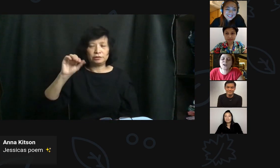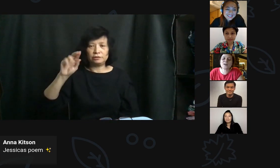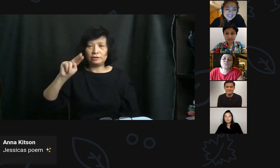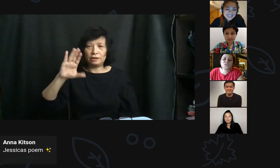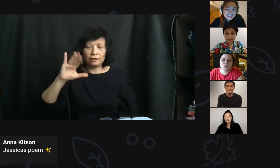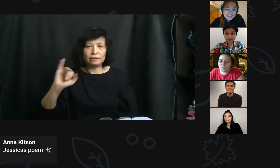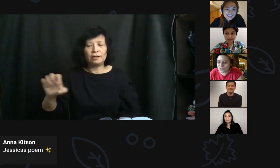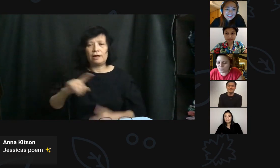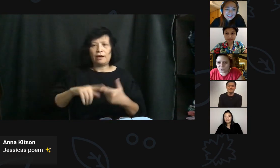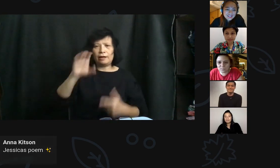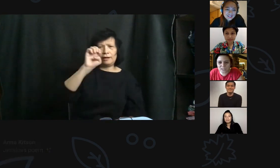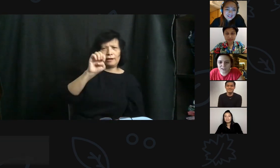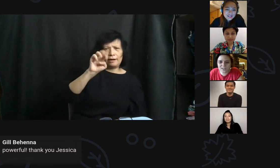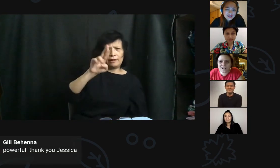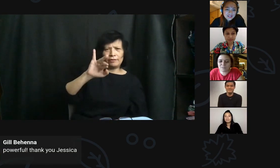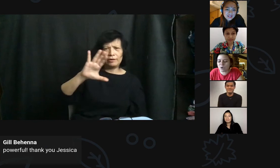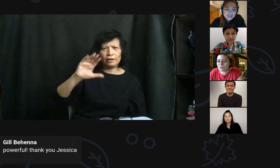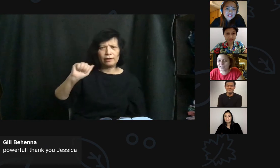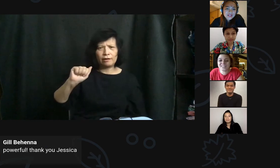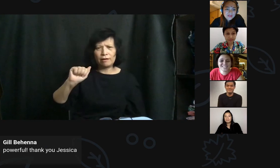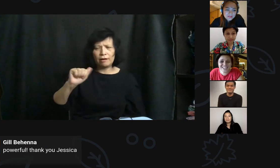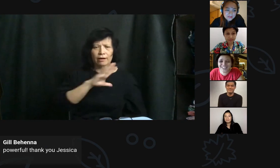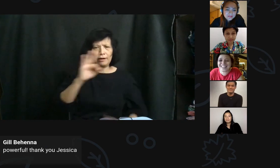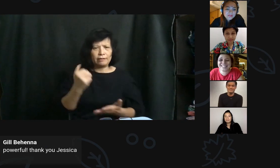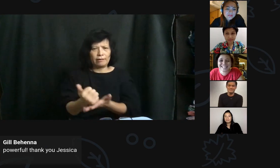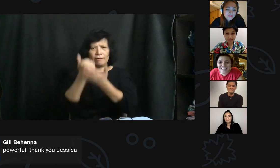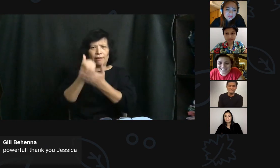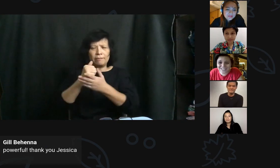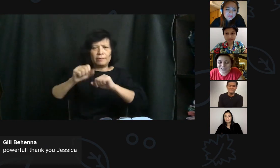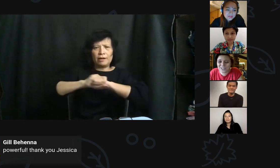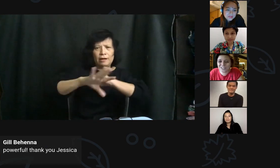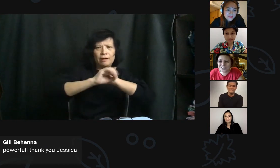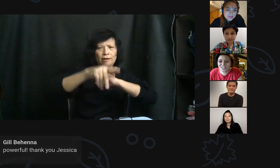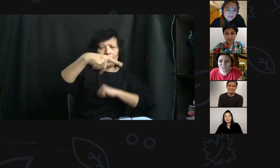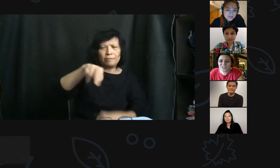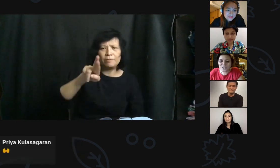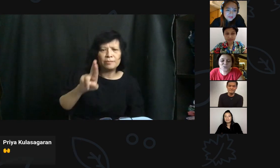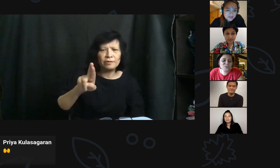who helps so much with the PR and why we’re in The Star and the Tatler.